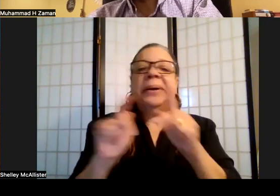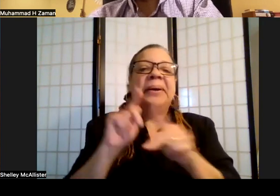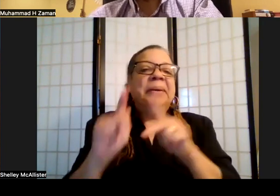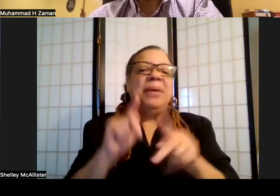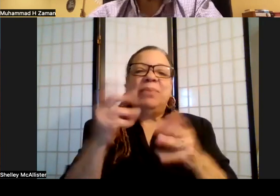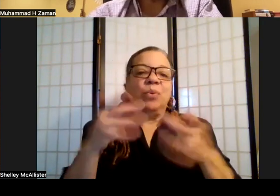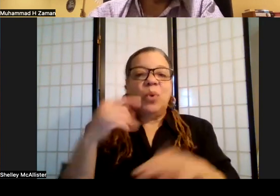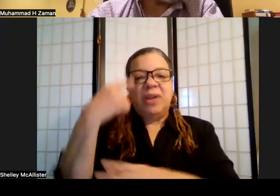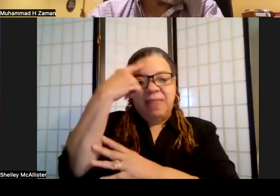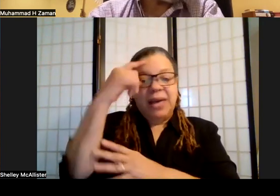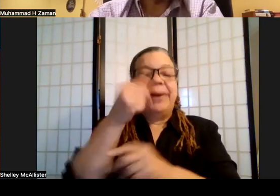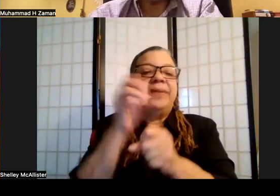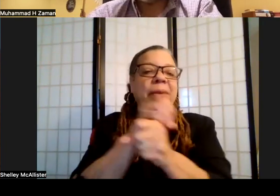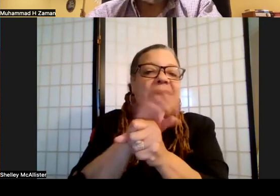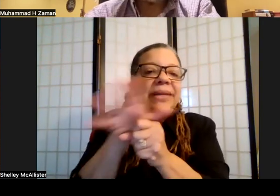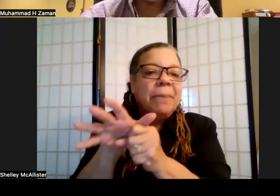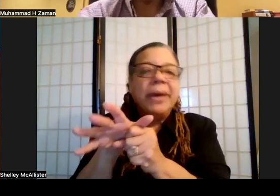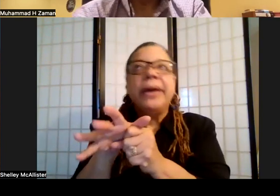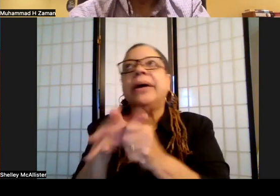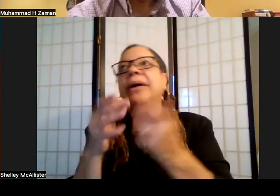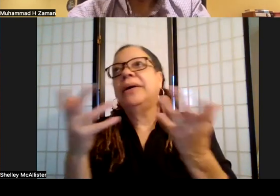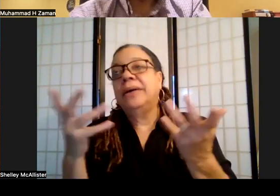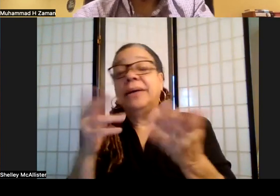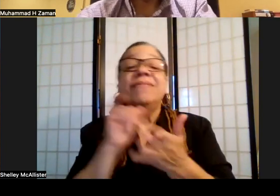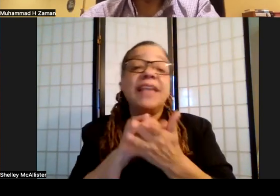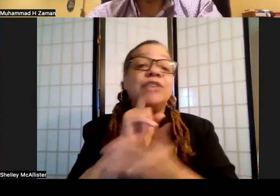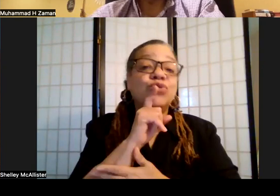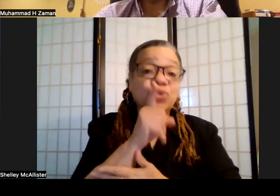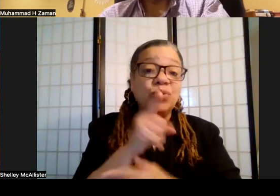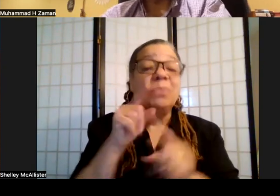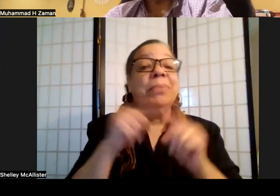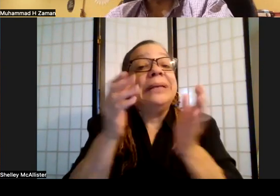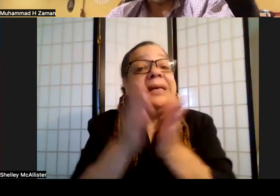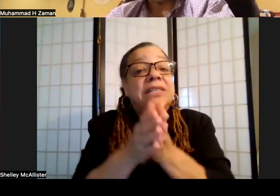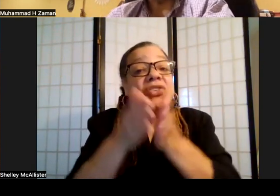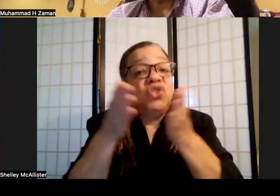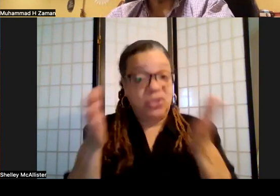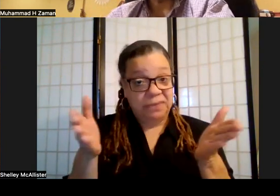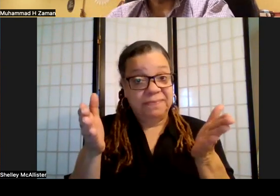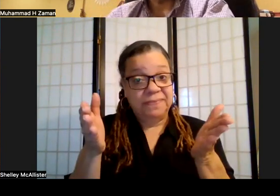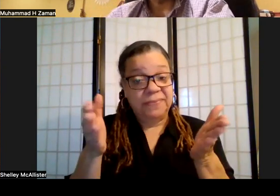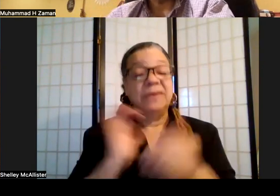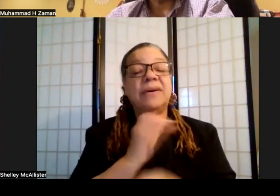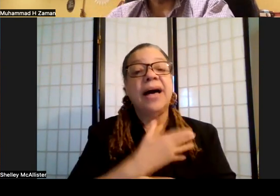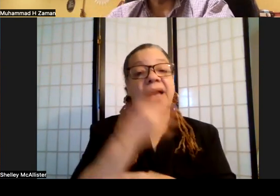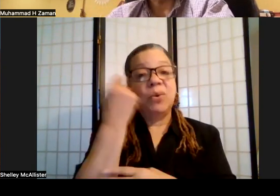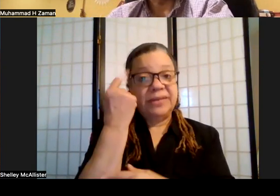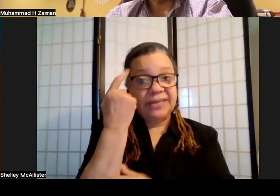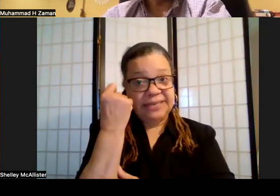another pandemic. People are, and all of that is true. But I think, in general, our understanding is, is improving.